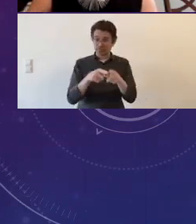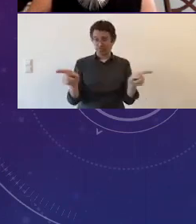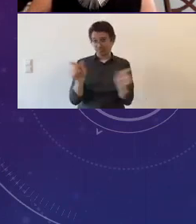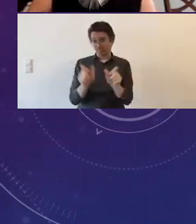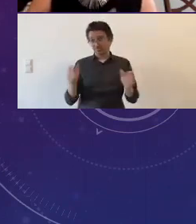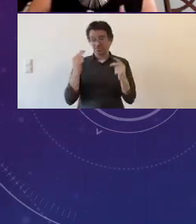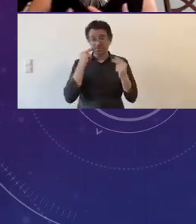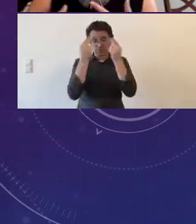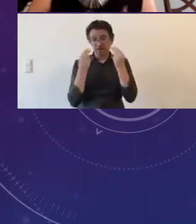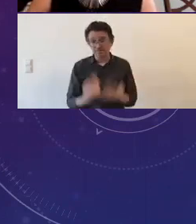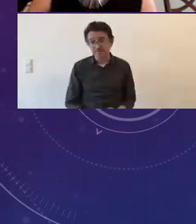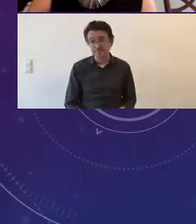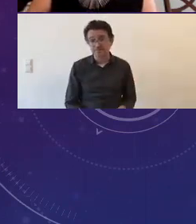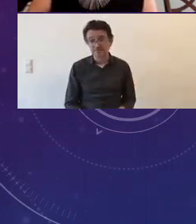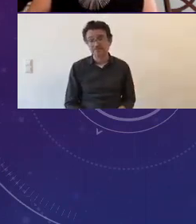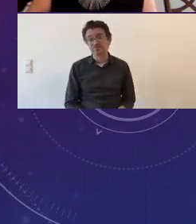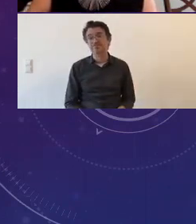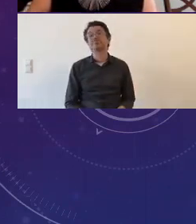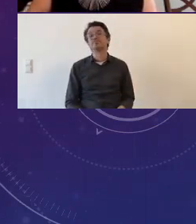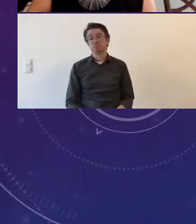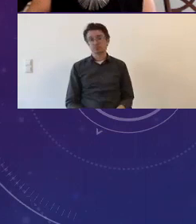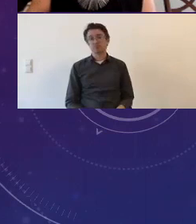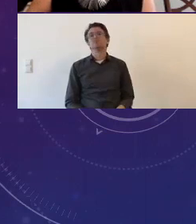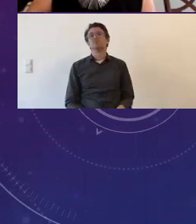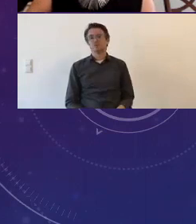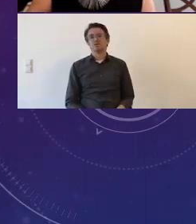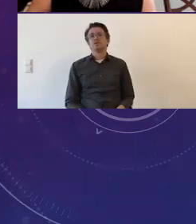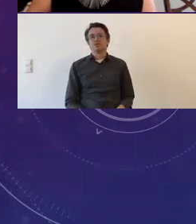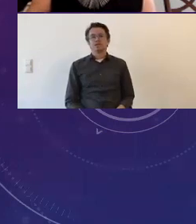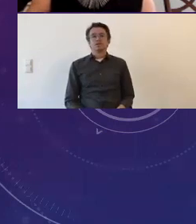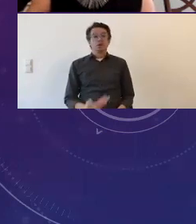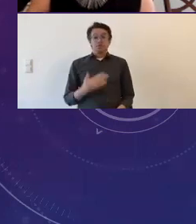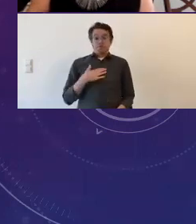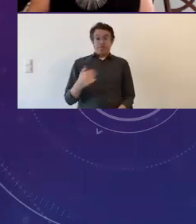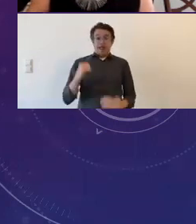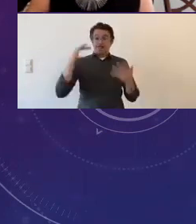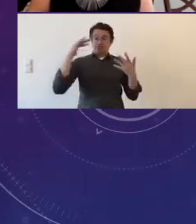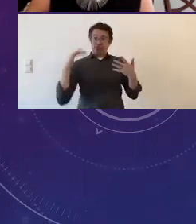and try to share some of these with you to help no matter where you are in the